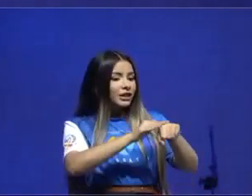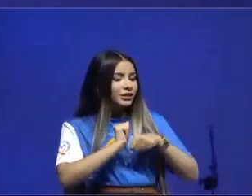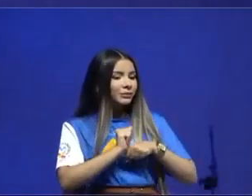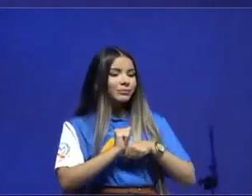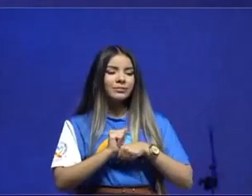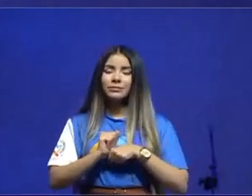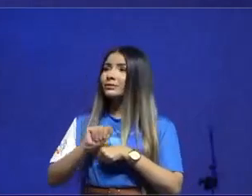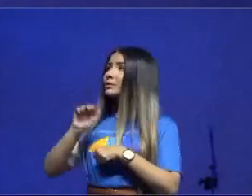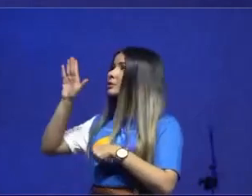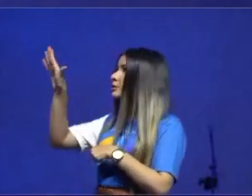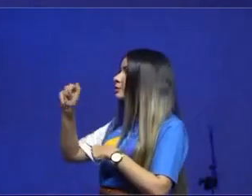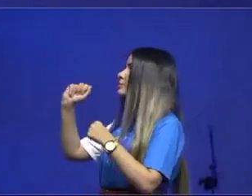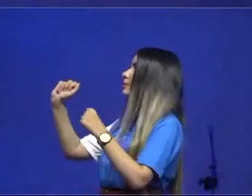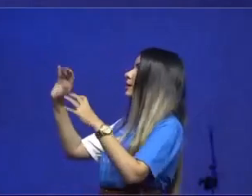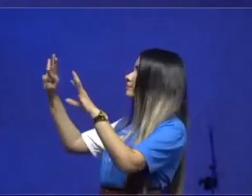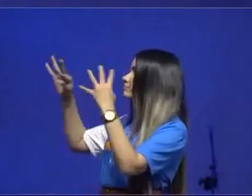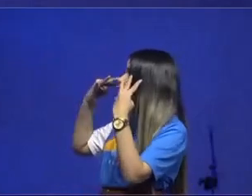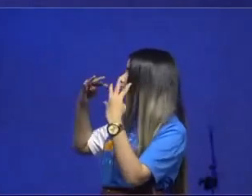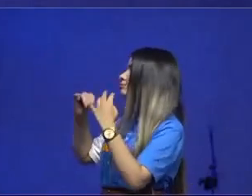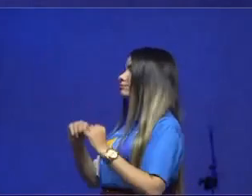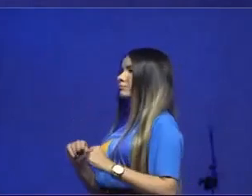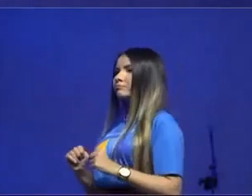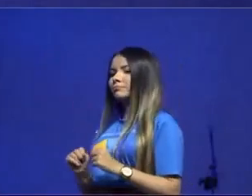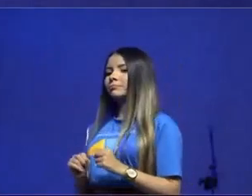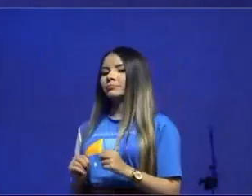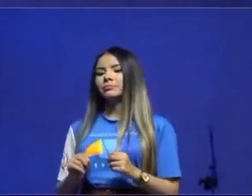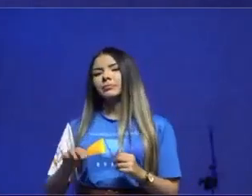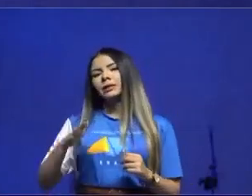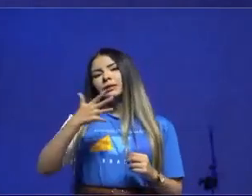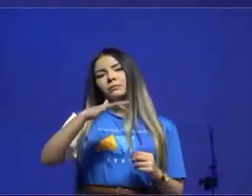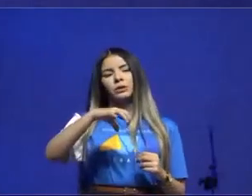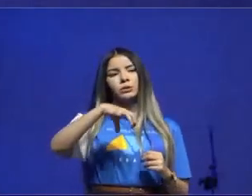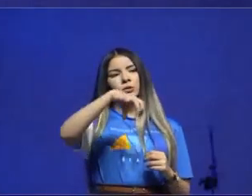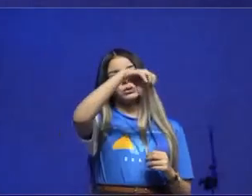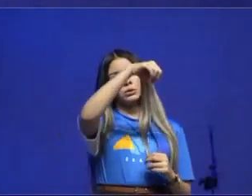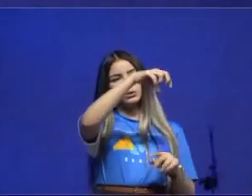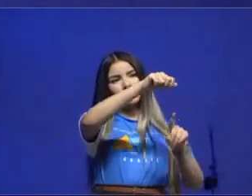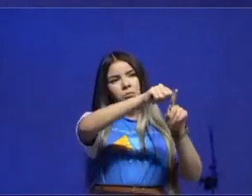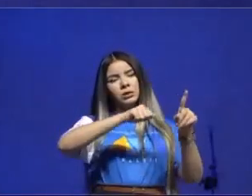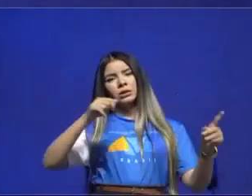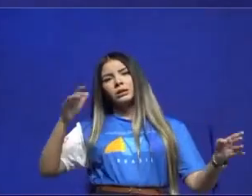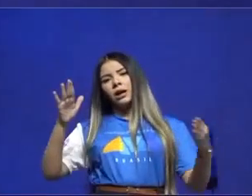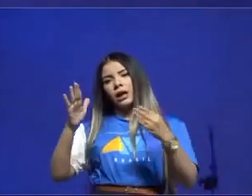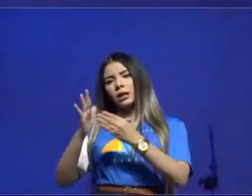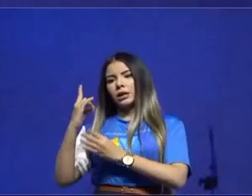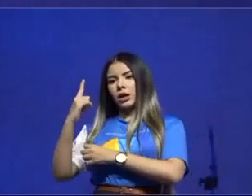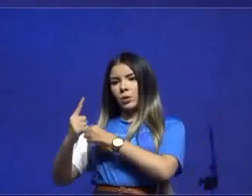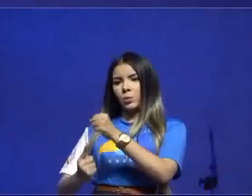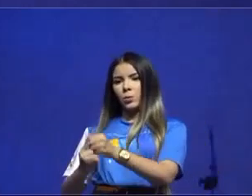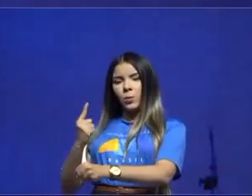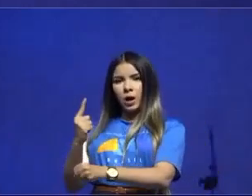your main caregiver Between the ninth and 12th month, around one year old, the child